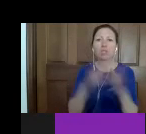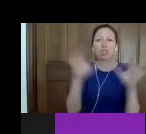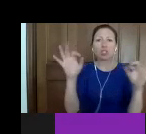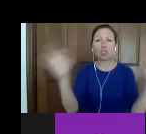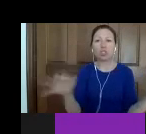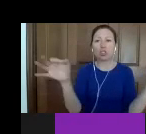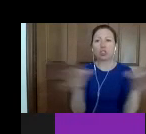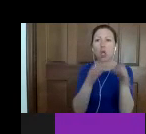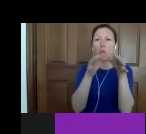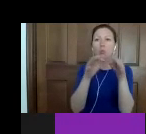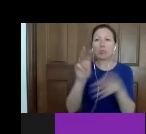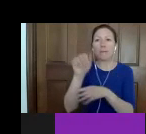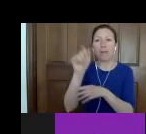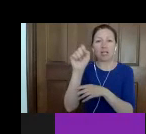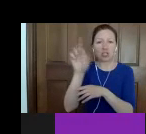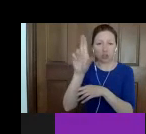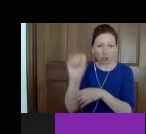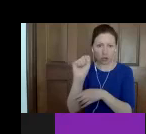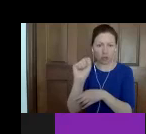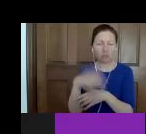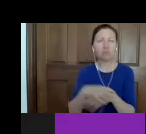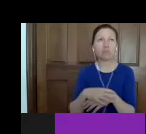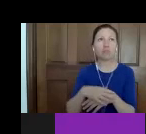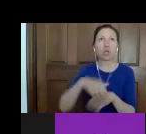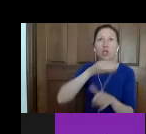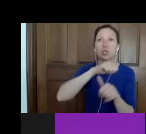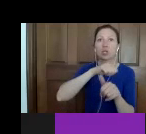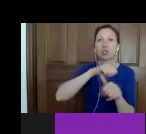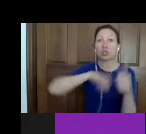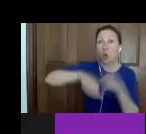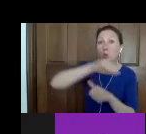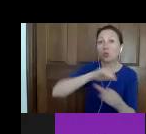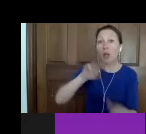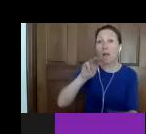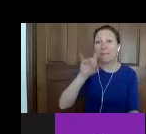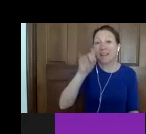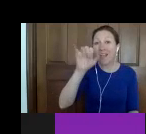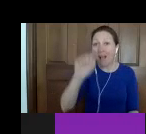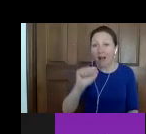Social media, especially LinkedIn, I'm a huge fan of LinkedIn, like somewhere around 90%